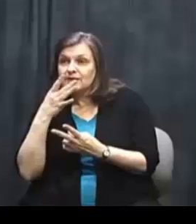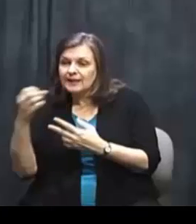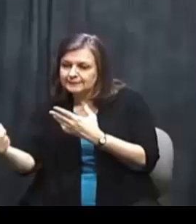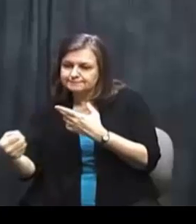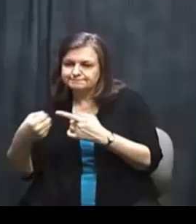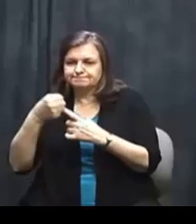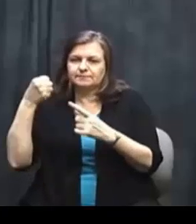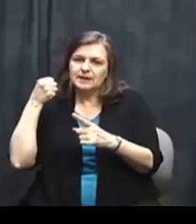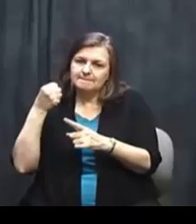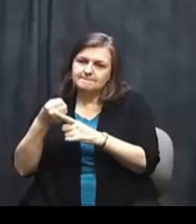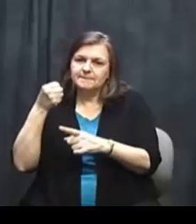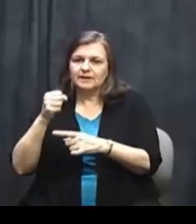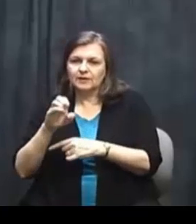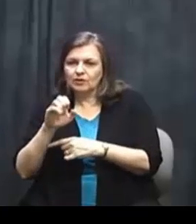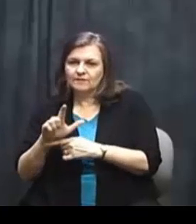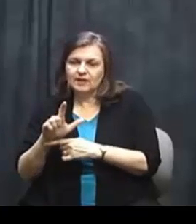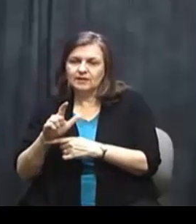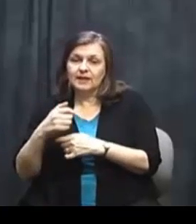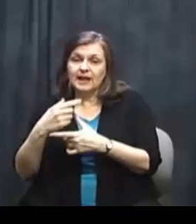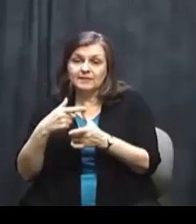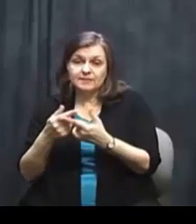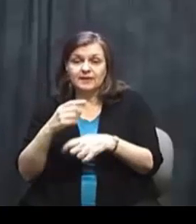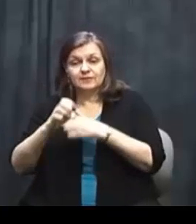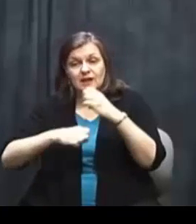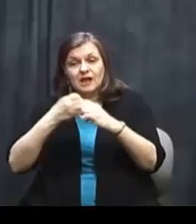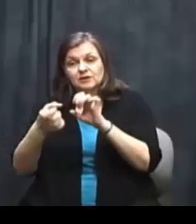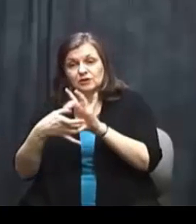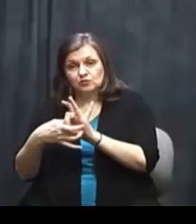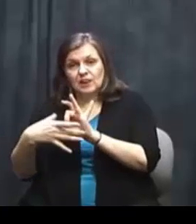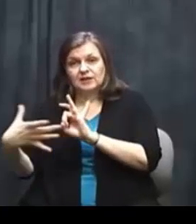that chlorophyll and it's releasing electrons